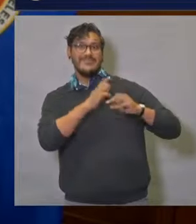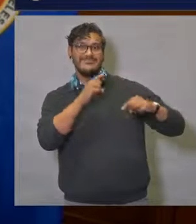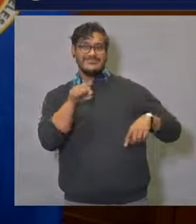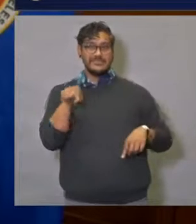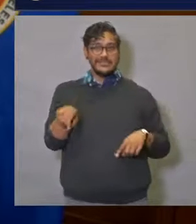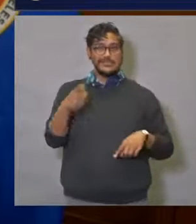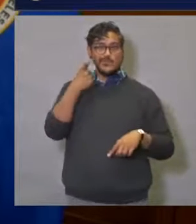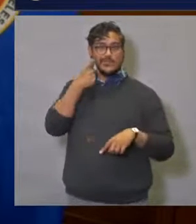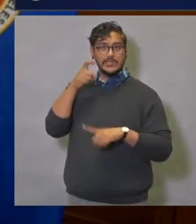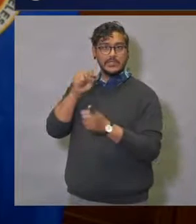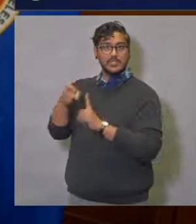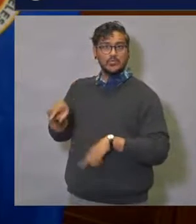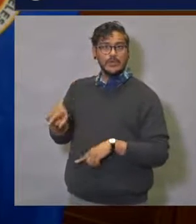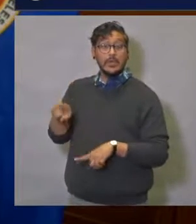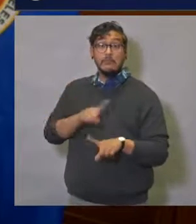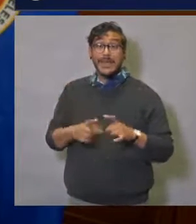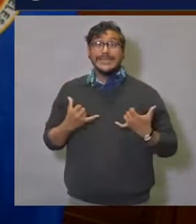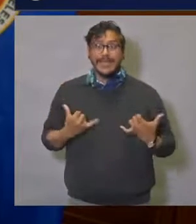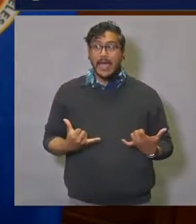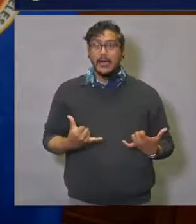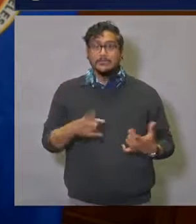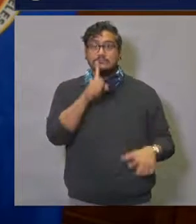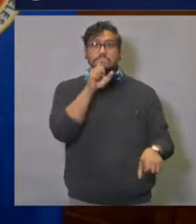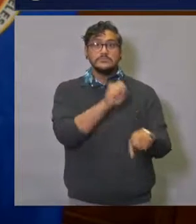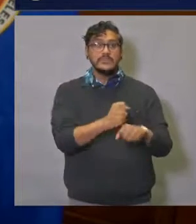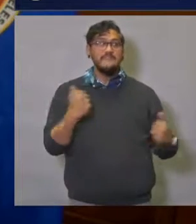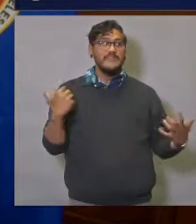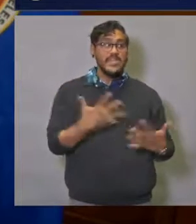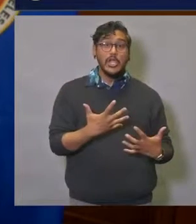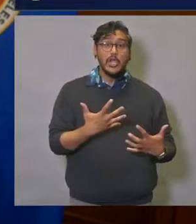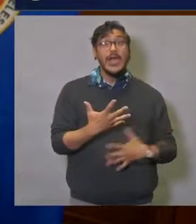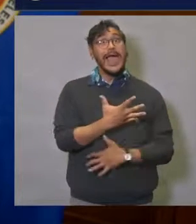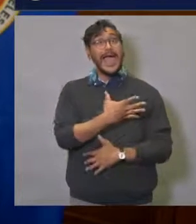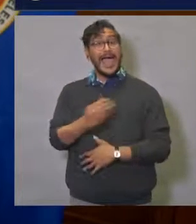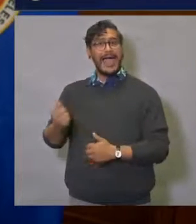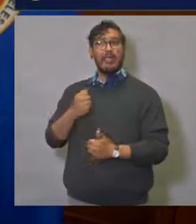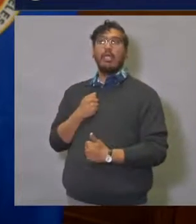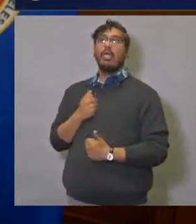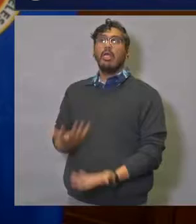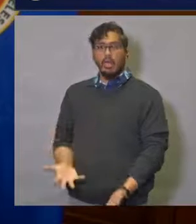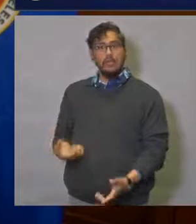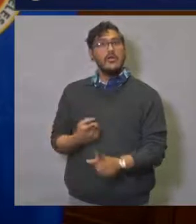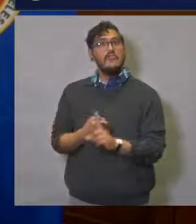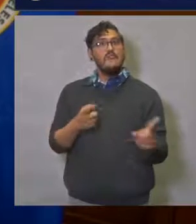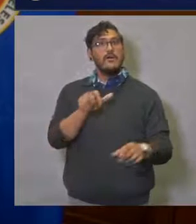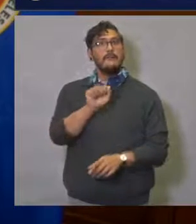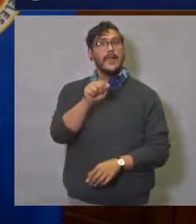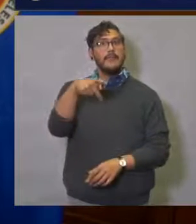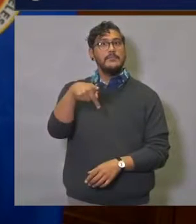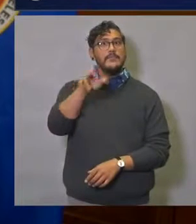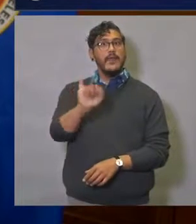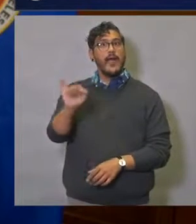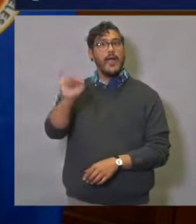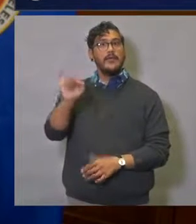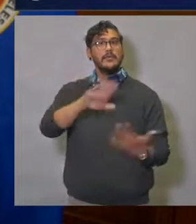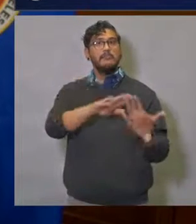TO PREVENT A SITUATION LIKE THIS.